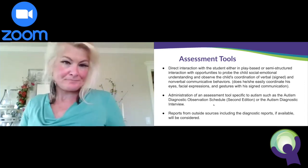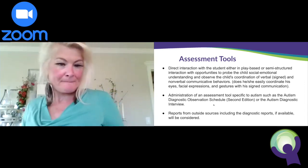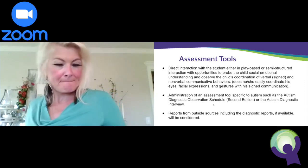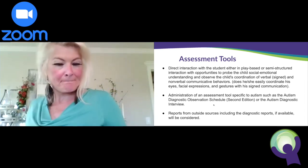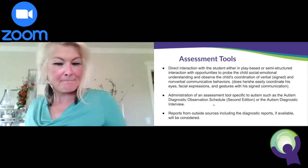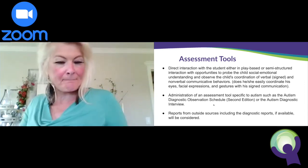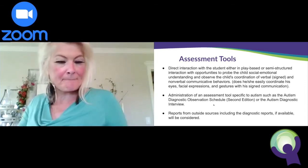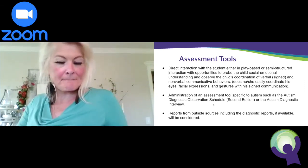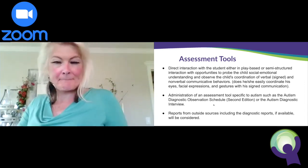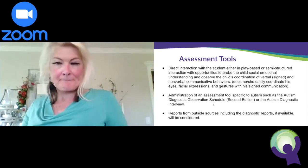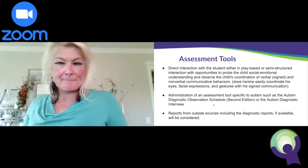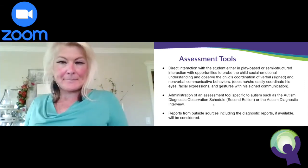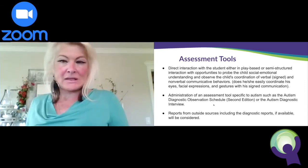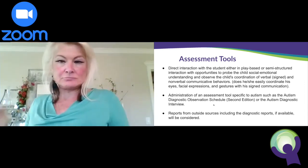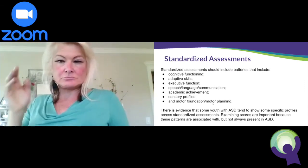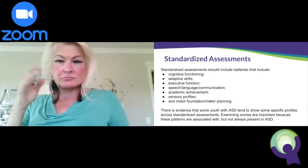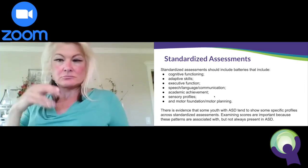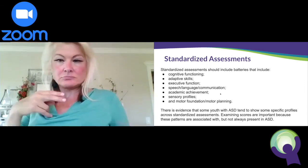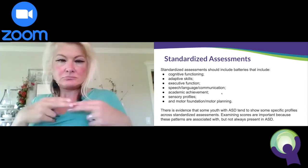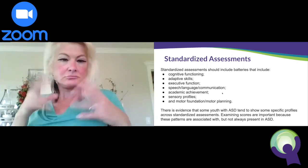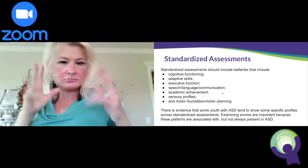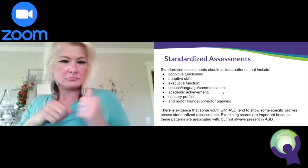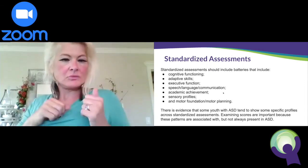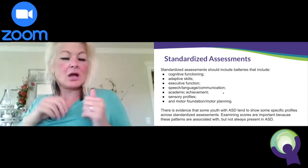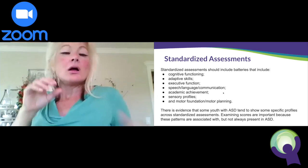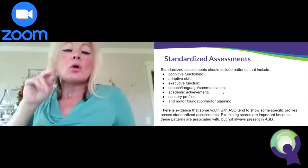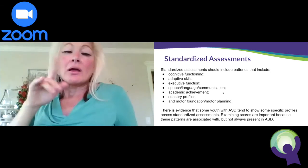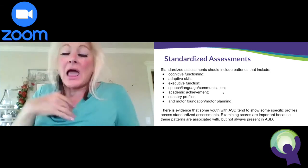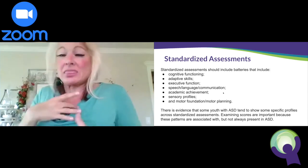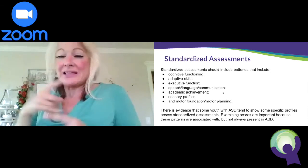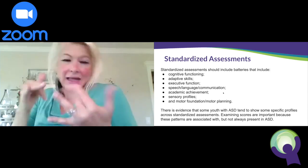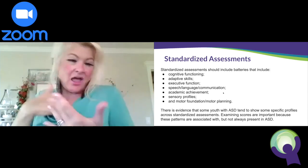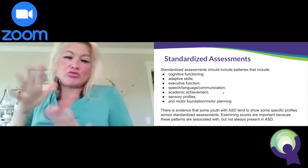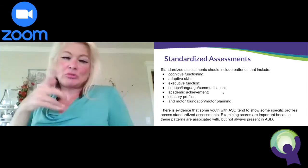and so they're able to kind of look at the medical side and see how it can or cannot apply to the educational side.